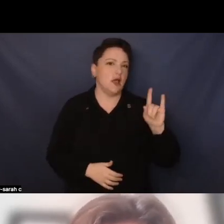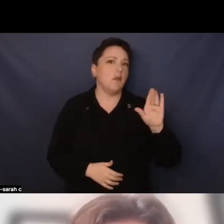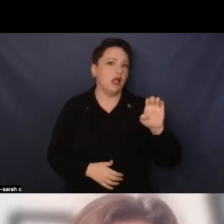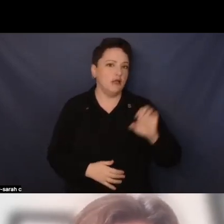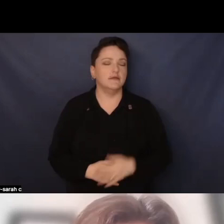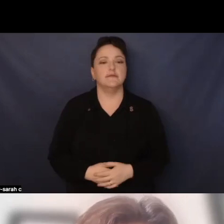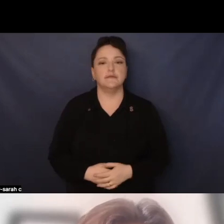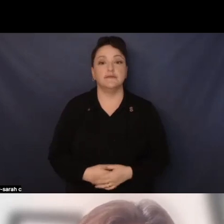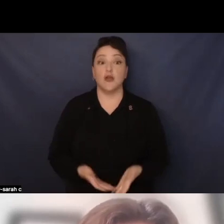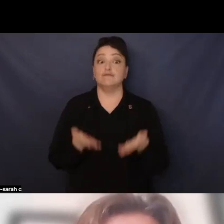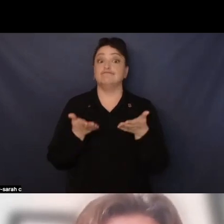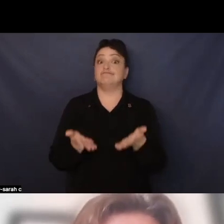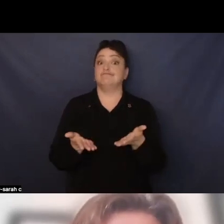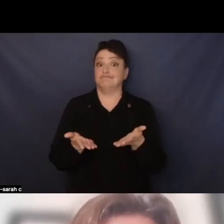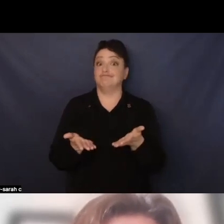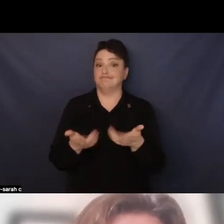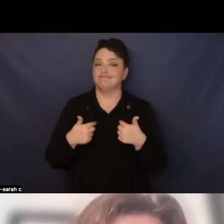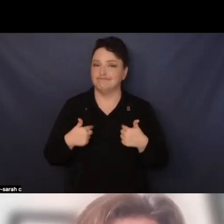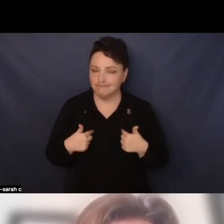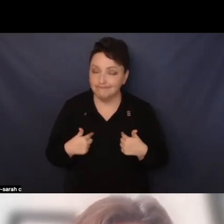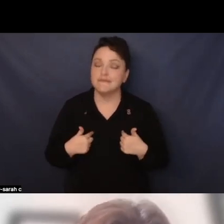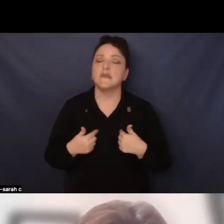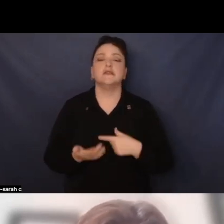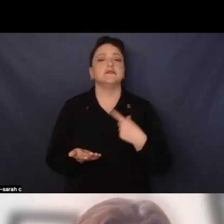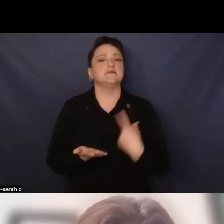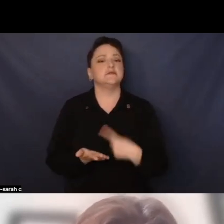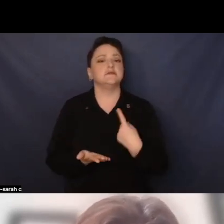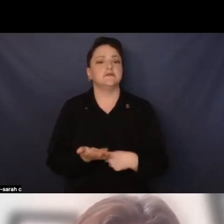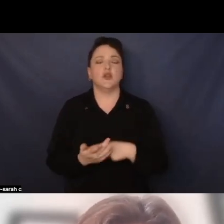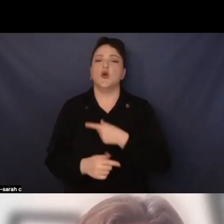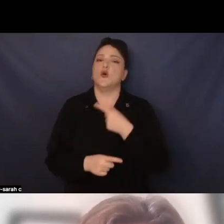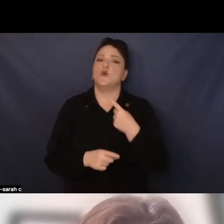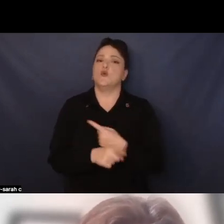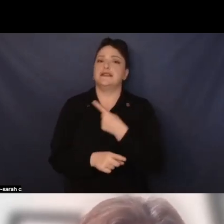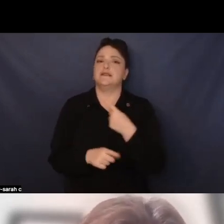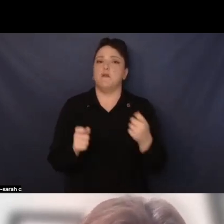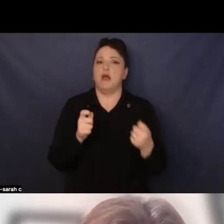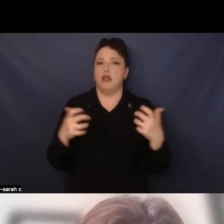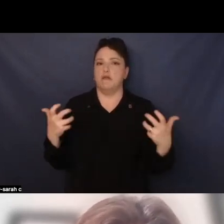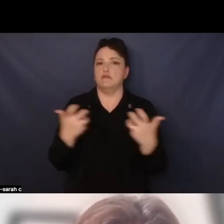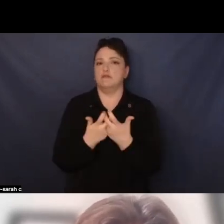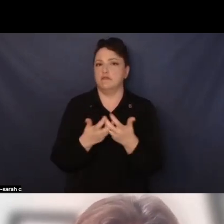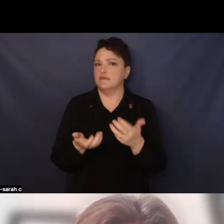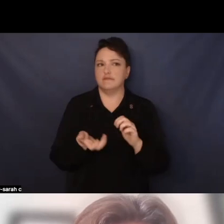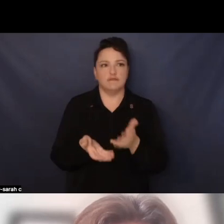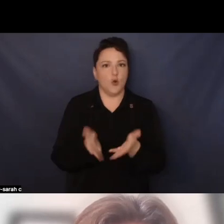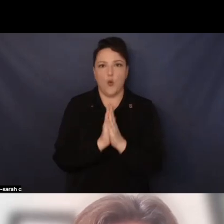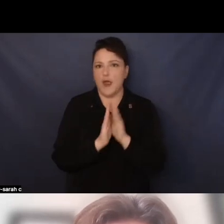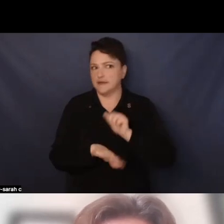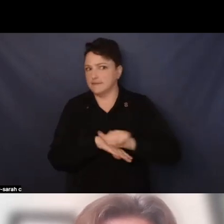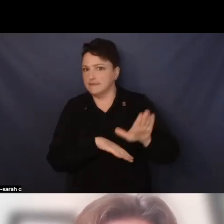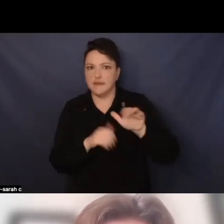me. I'm going to be talking about how to make a reasonable accommodation request. One moment.